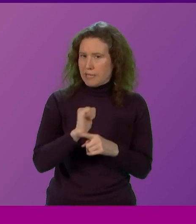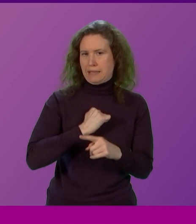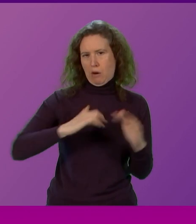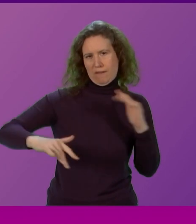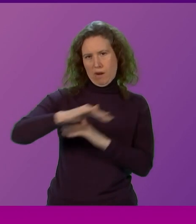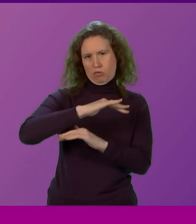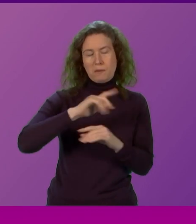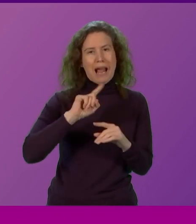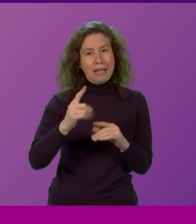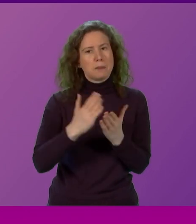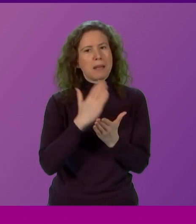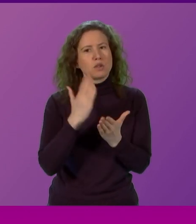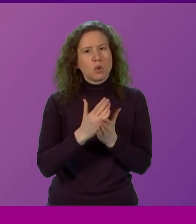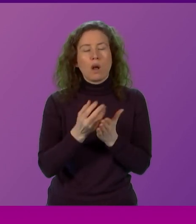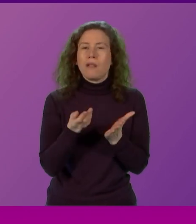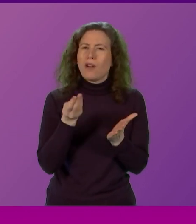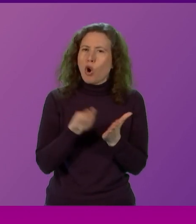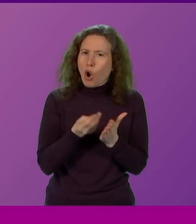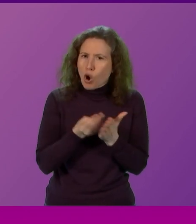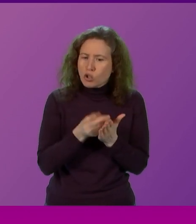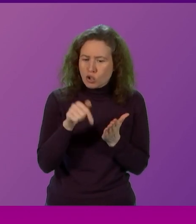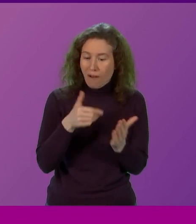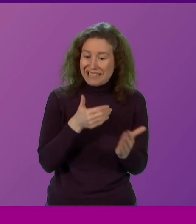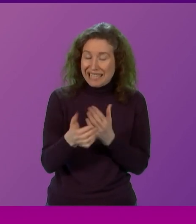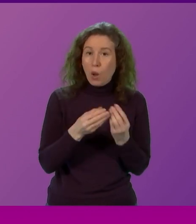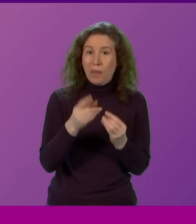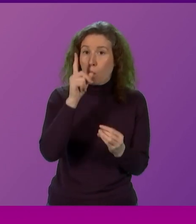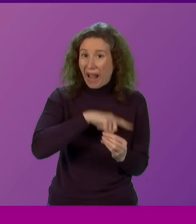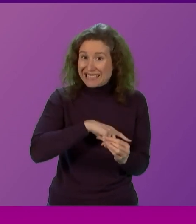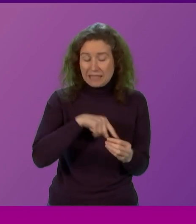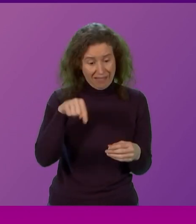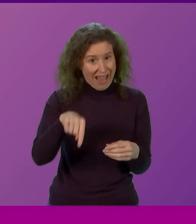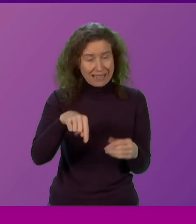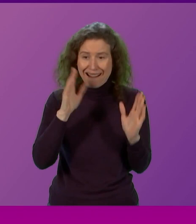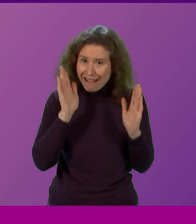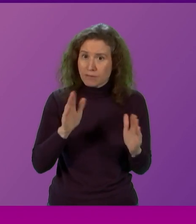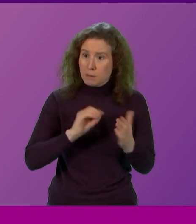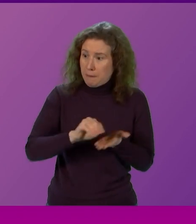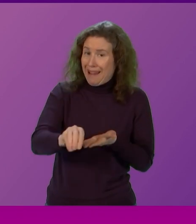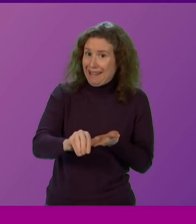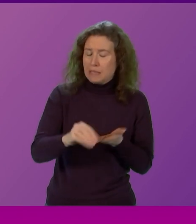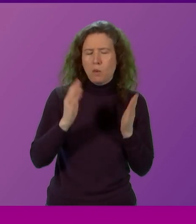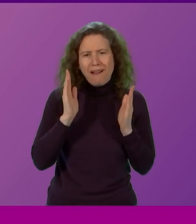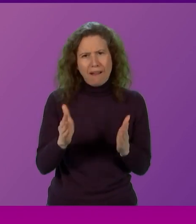and make sure that the cost of dealing with waste—which, of course, has to be met—is dealt with fairly.